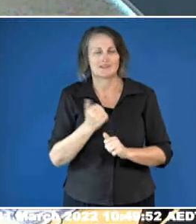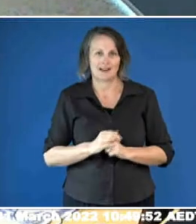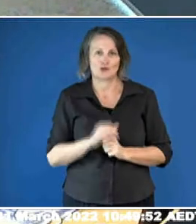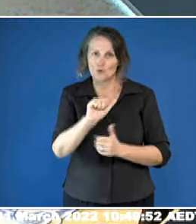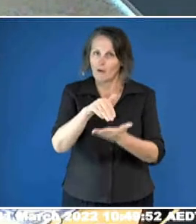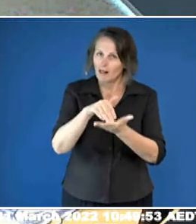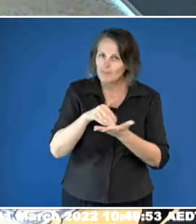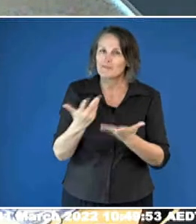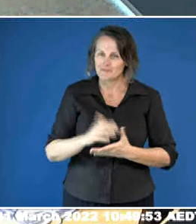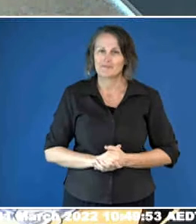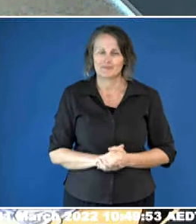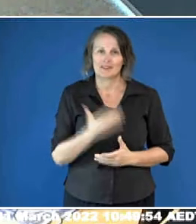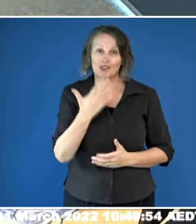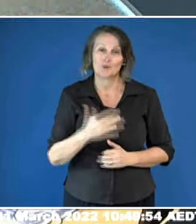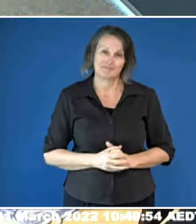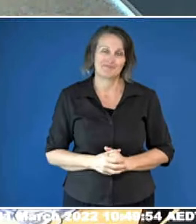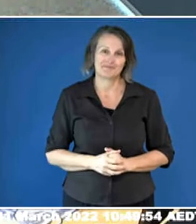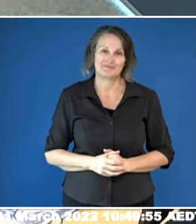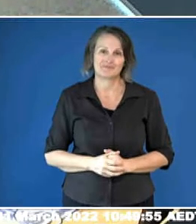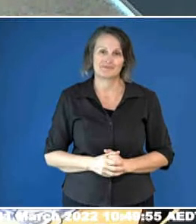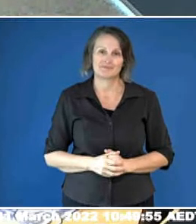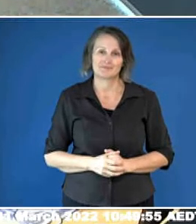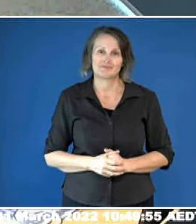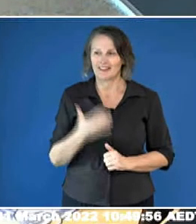Thank you. MS CRAWFORD: Thank you. Thank you, Chair.